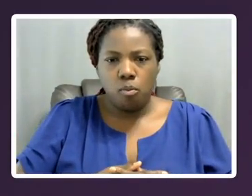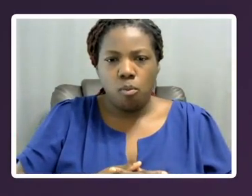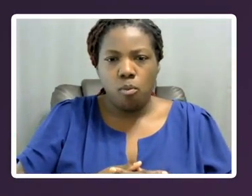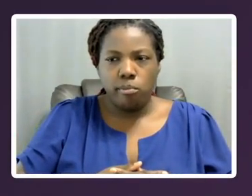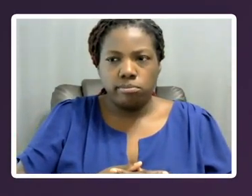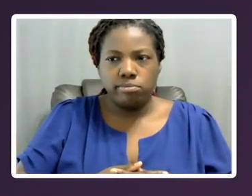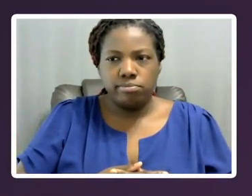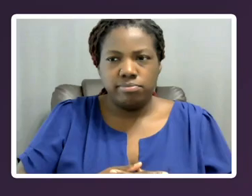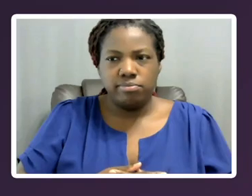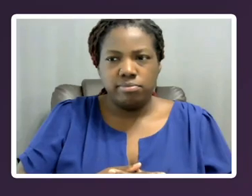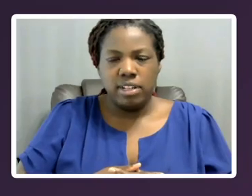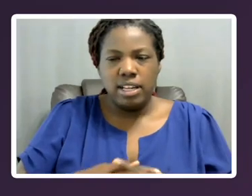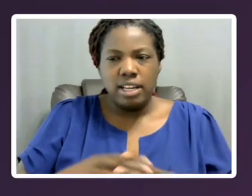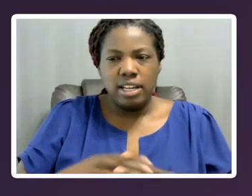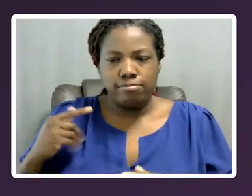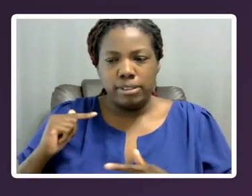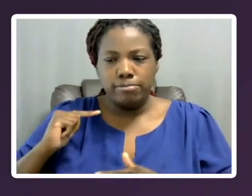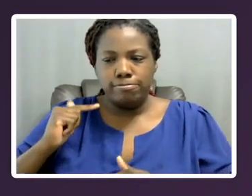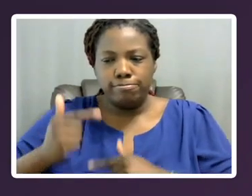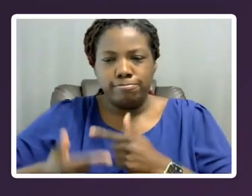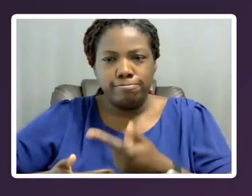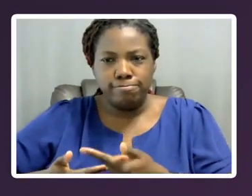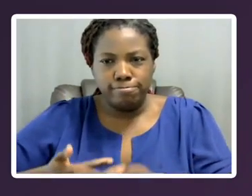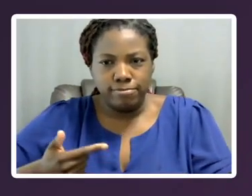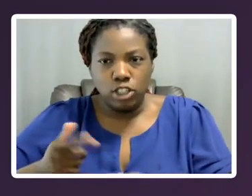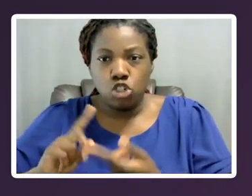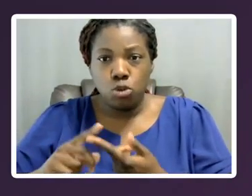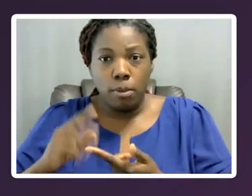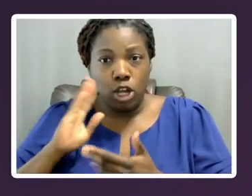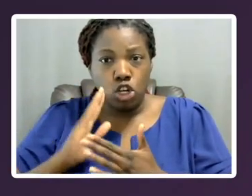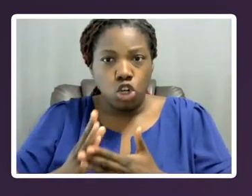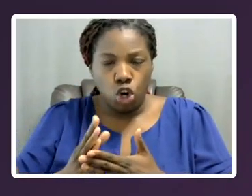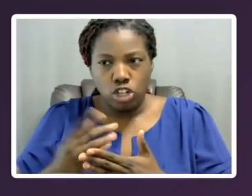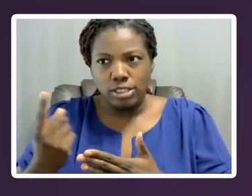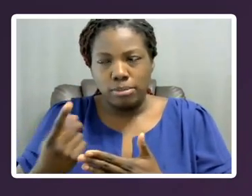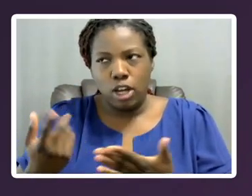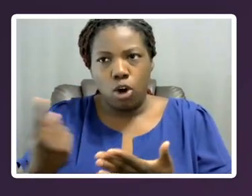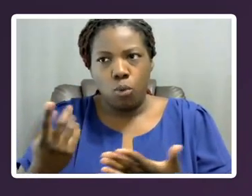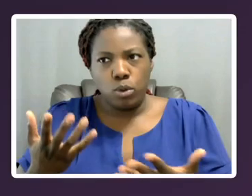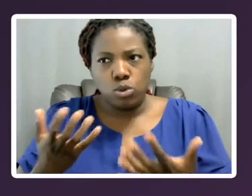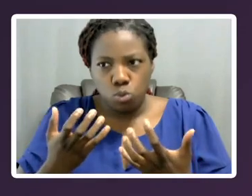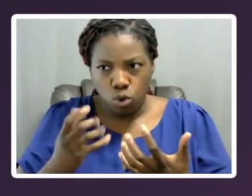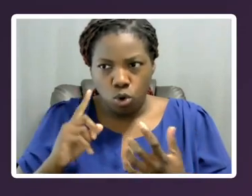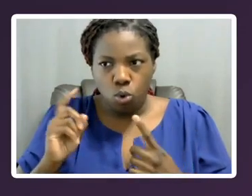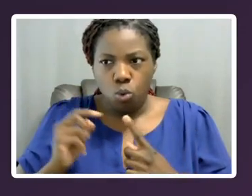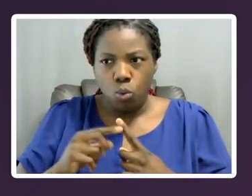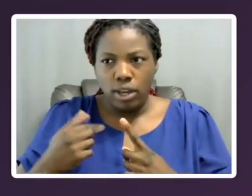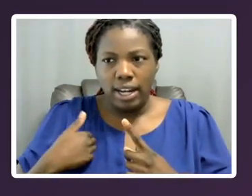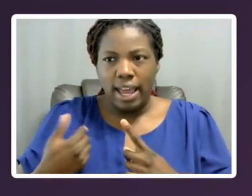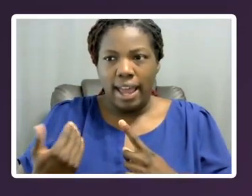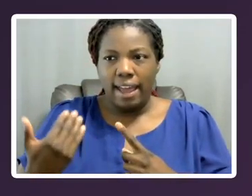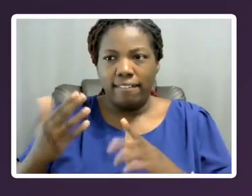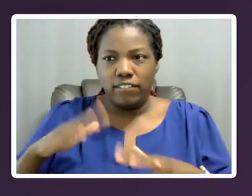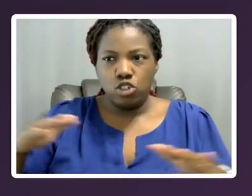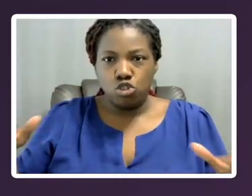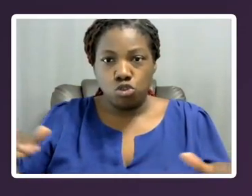daughter is something that I've always, always wanted to do once I had children. My daughter,